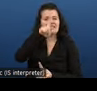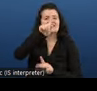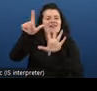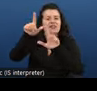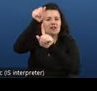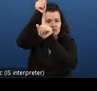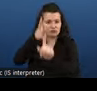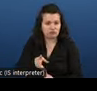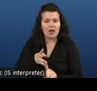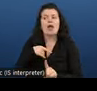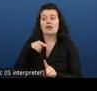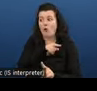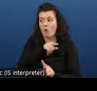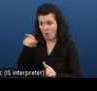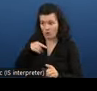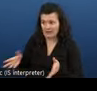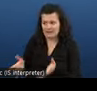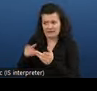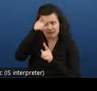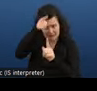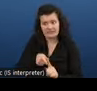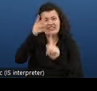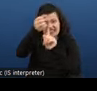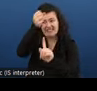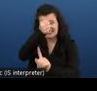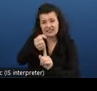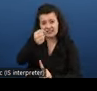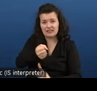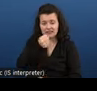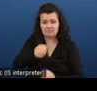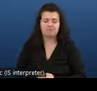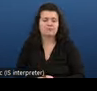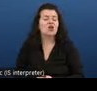really support them to take action around these 10 principles is first of all we try